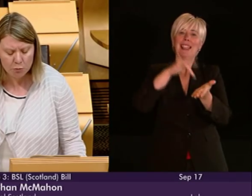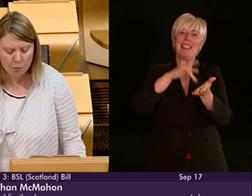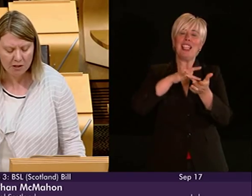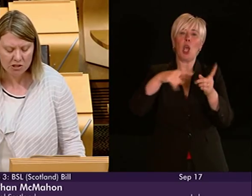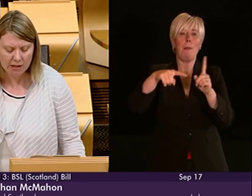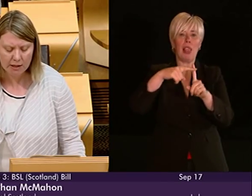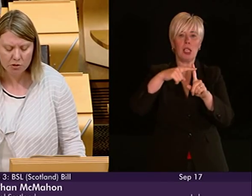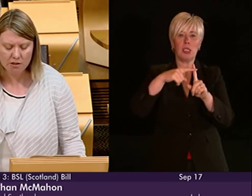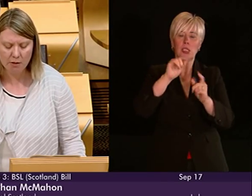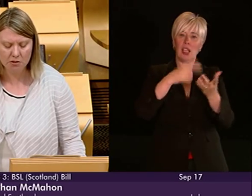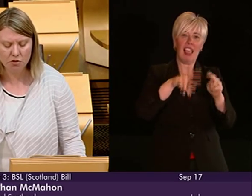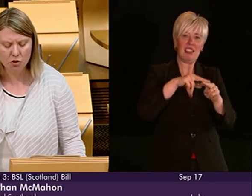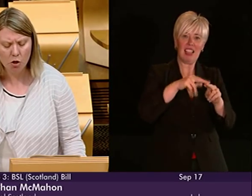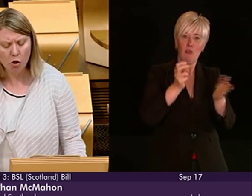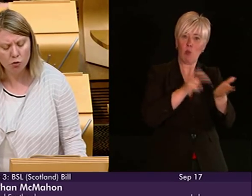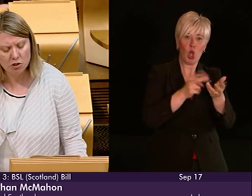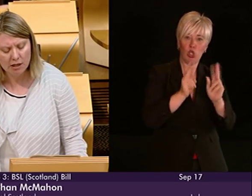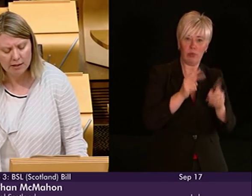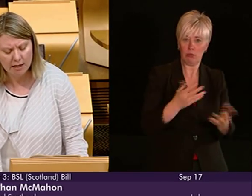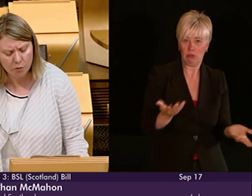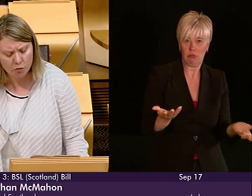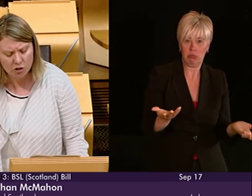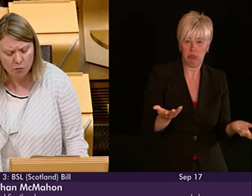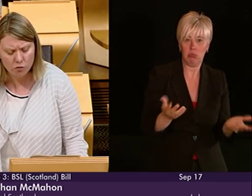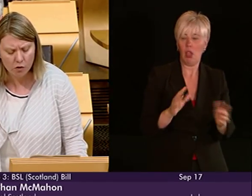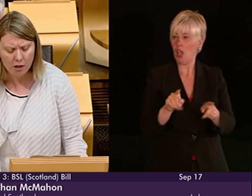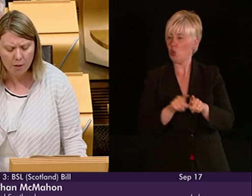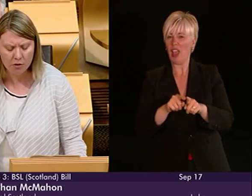will not always book British Sign Language interpreters or use the correct terminology when talking